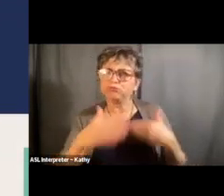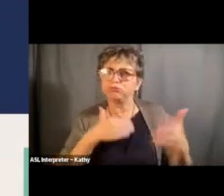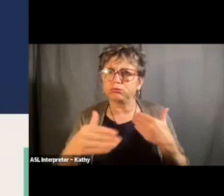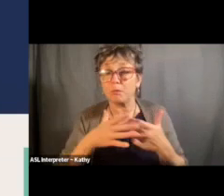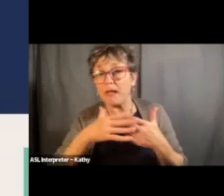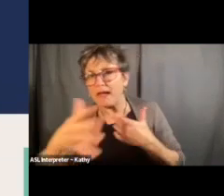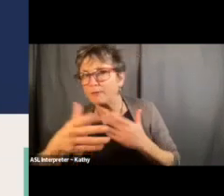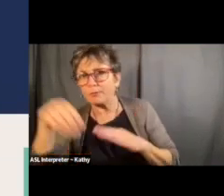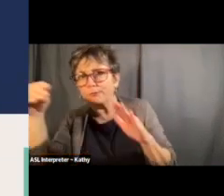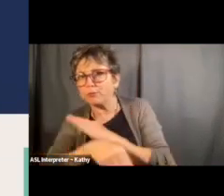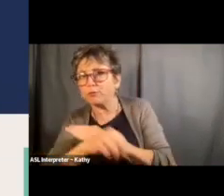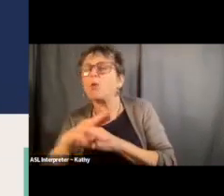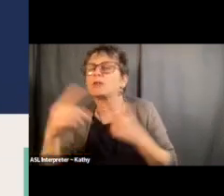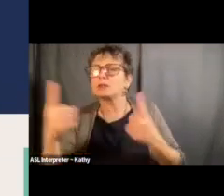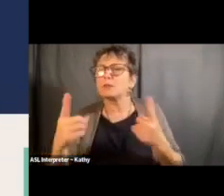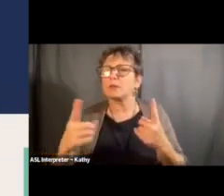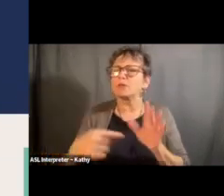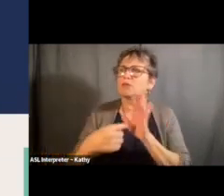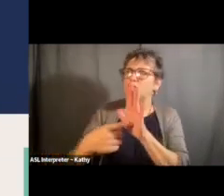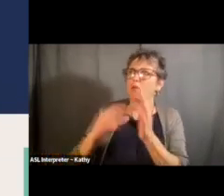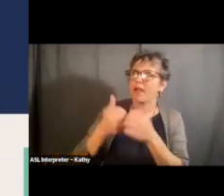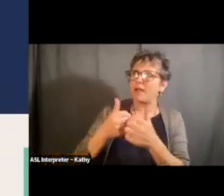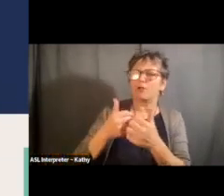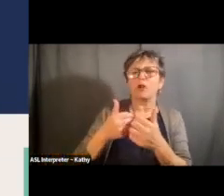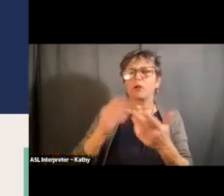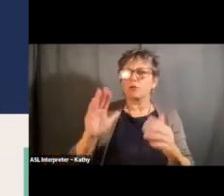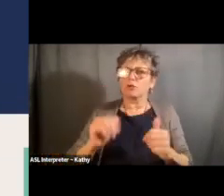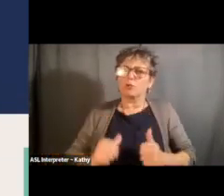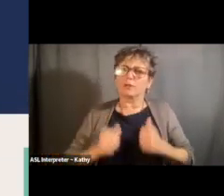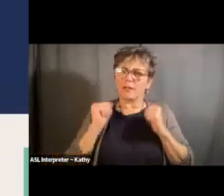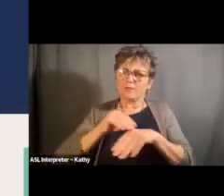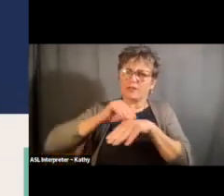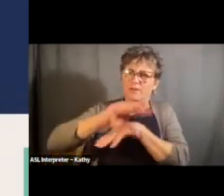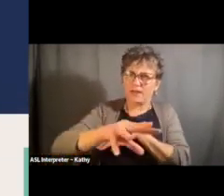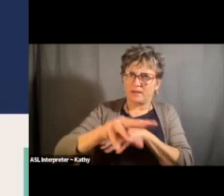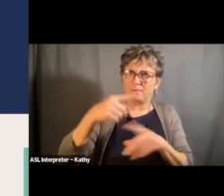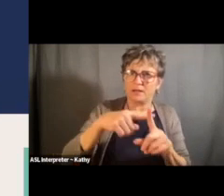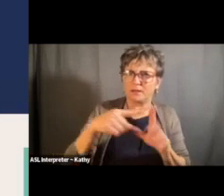you click on the three buttons or three dots to the far right of your screen and you will see